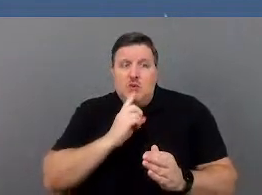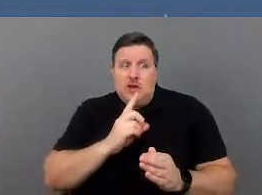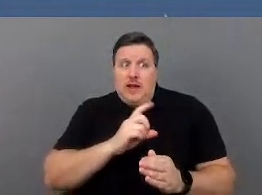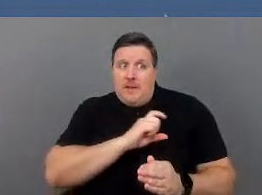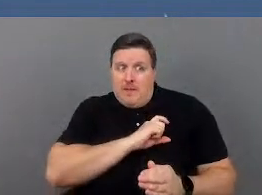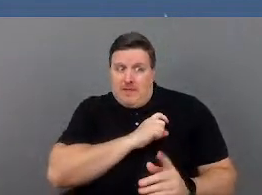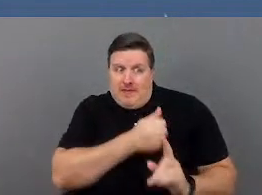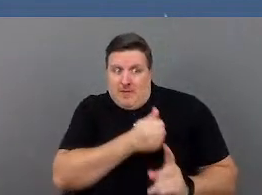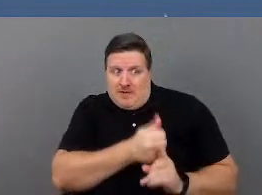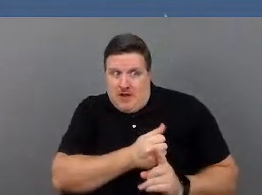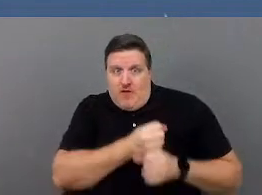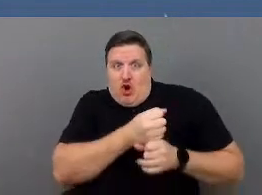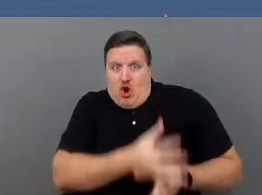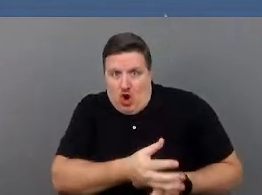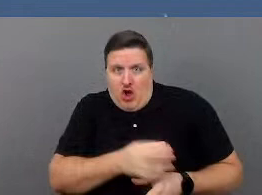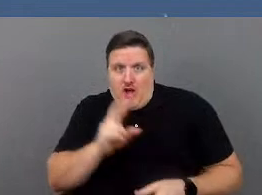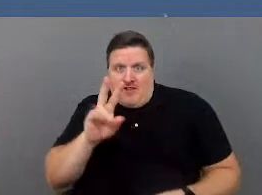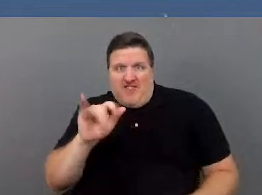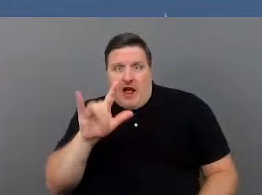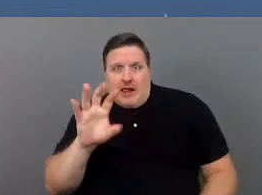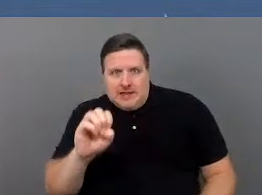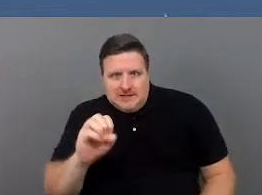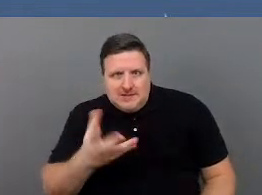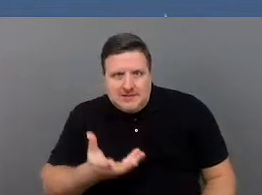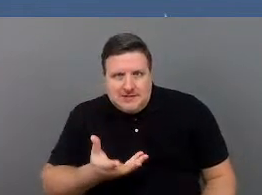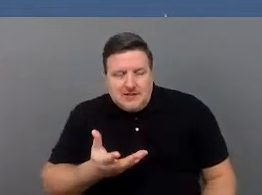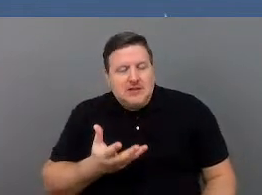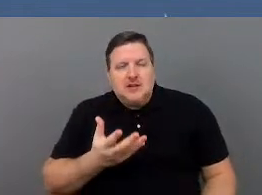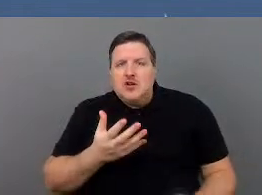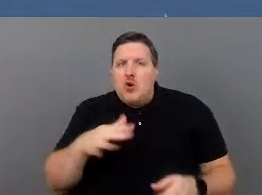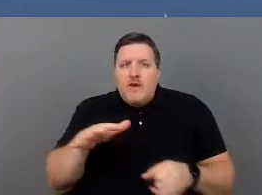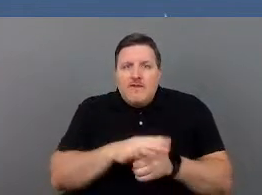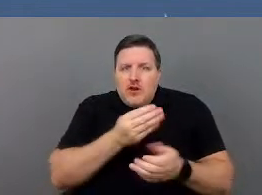AND, YET, A FULLY FUNDED MPD IS ALSO FAILING TO WEED OUT BAD ACTORS FROM ITS RANKS.